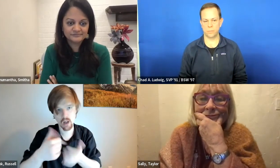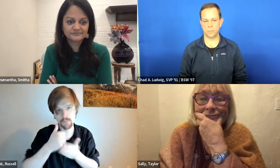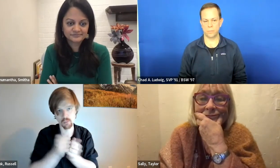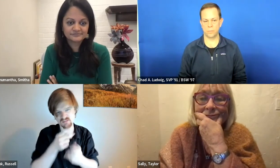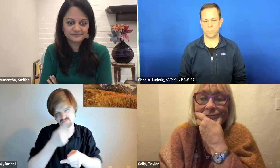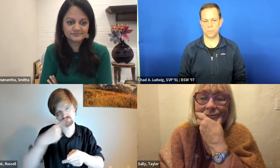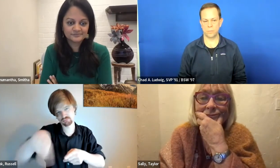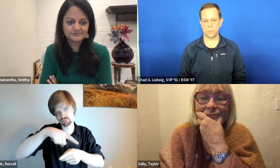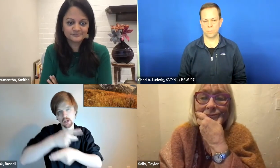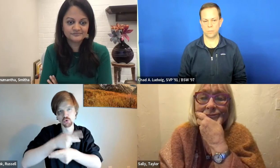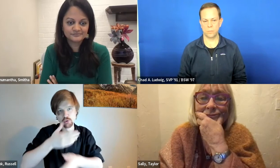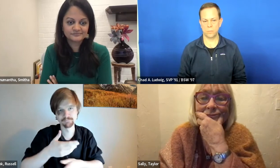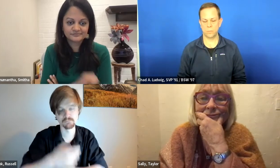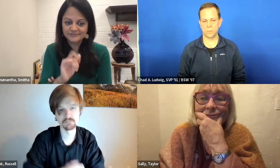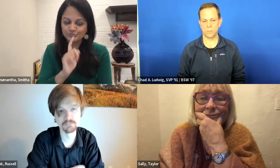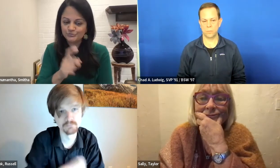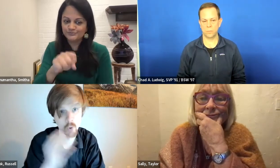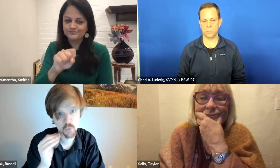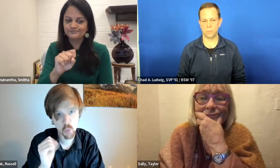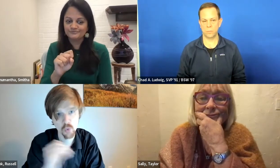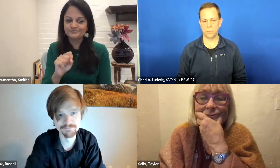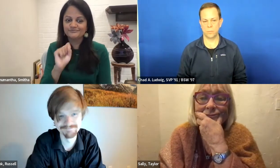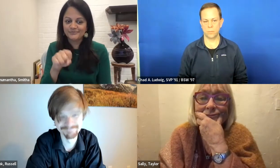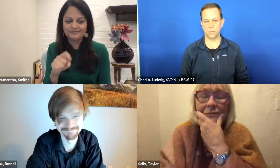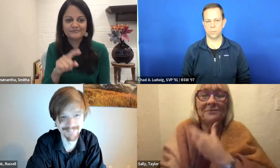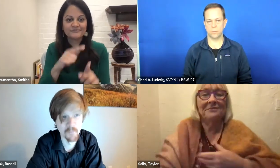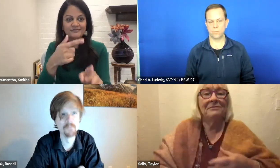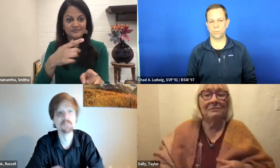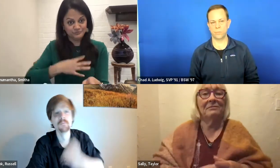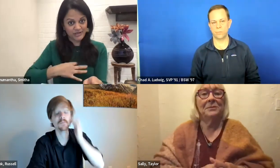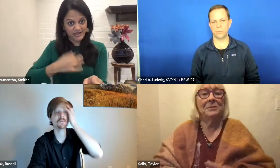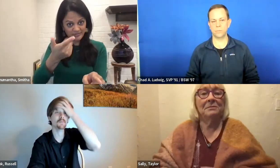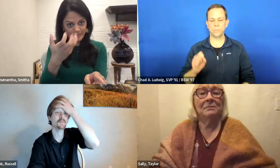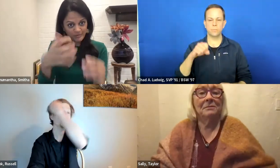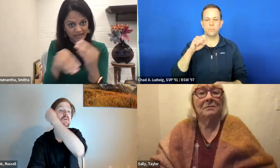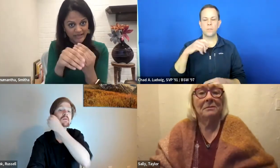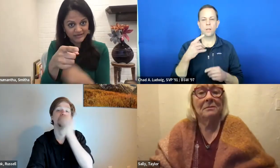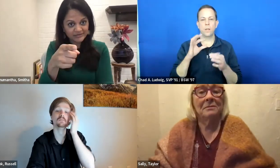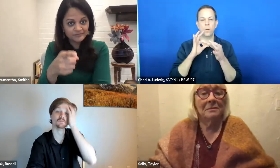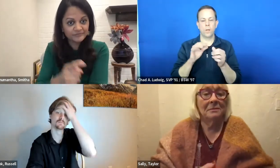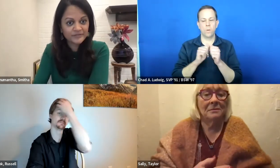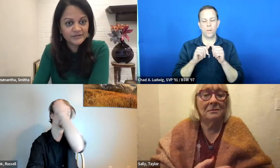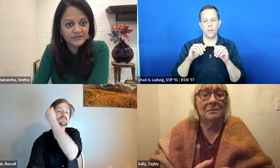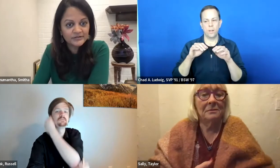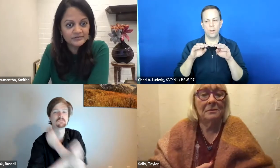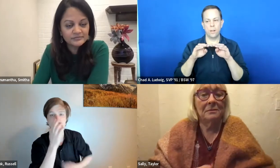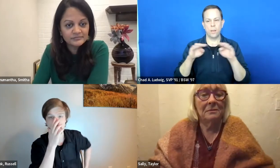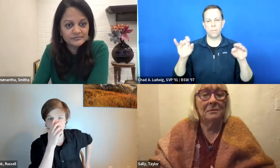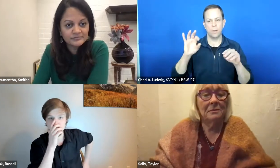in the specific city that you live in, and that's how you'll be able to get caregivers in your area. Chad, do you have anything to add?